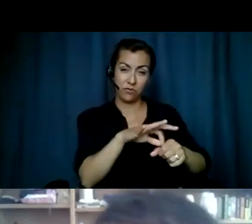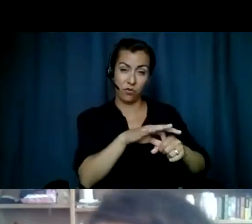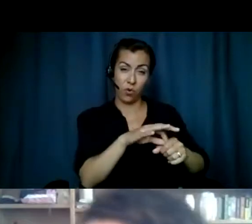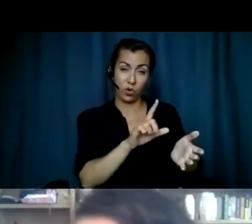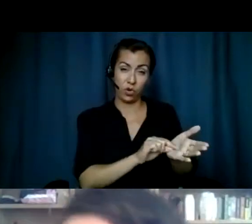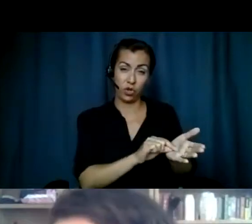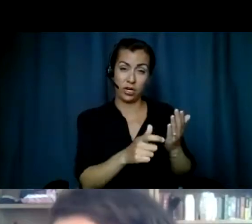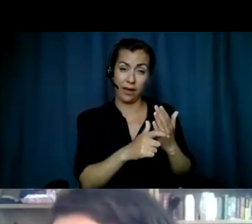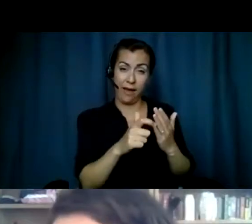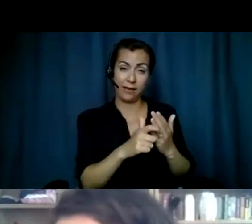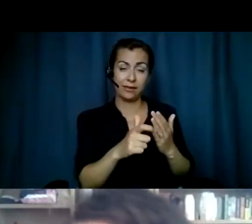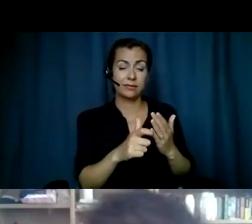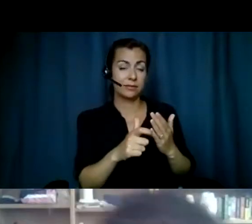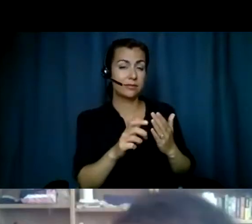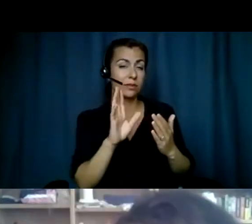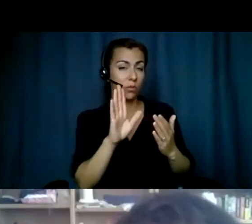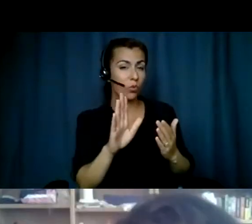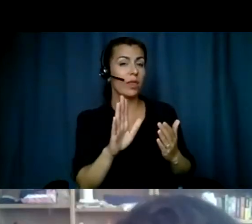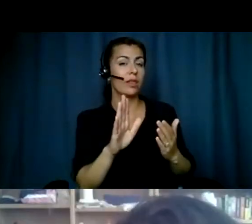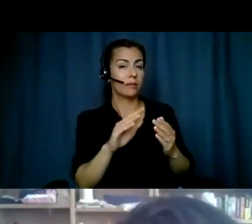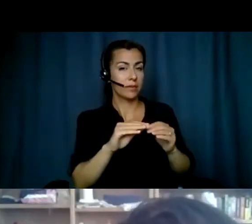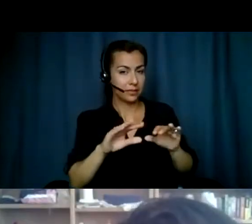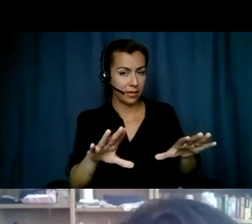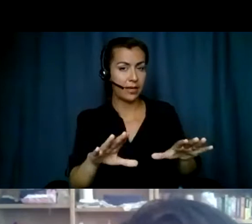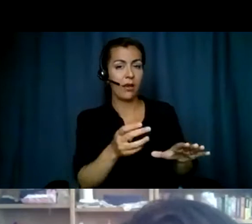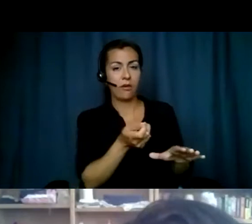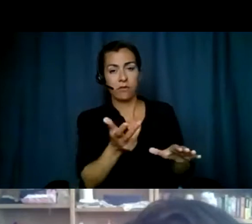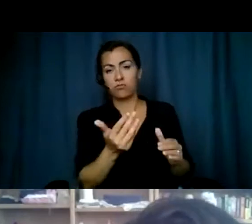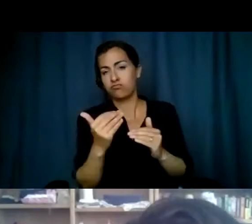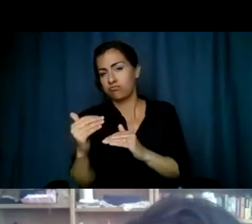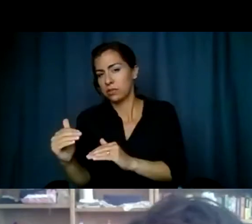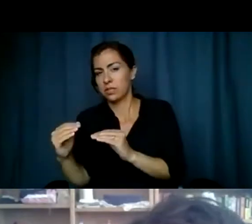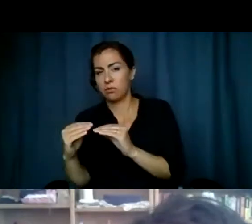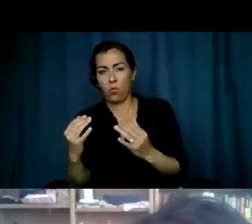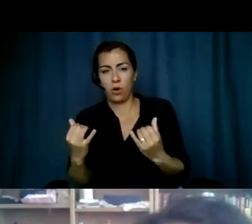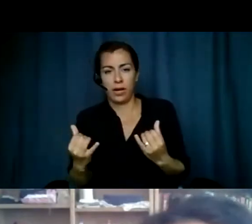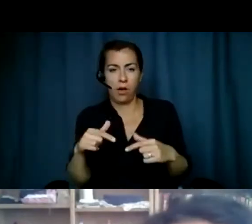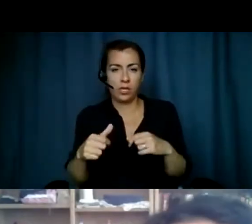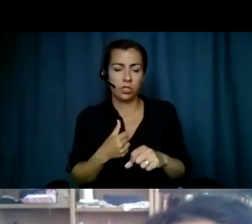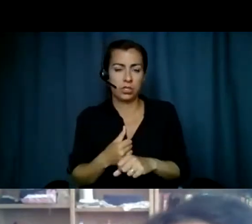elected office. So,